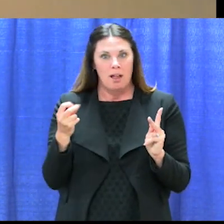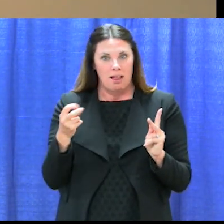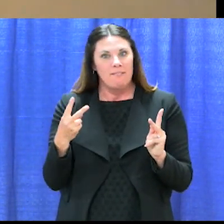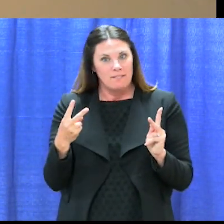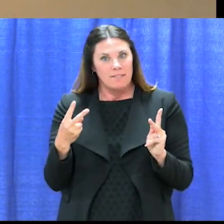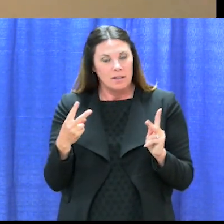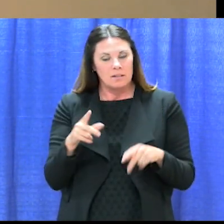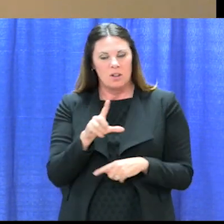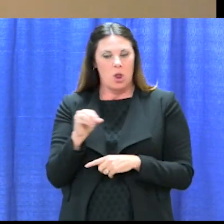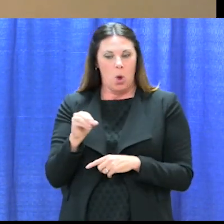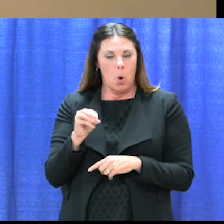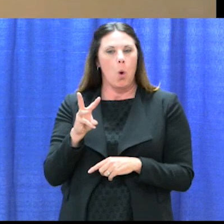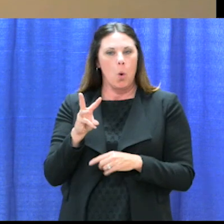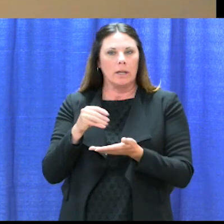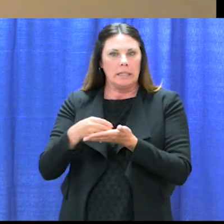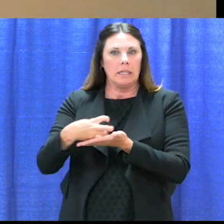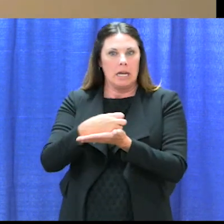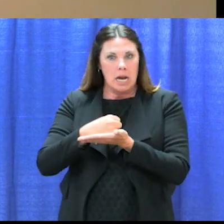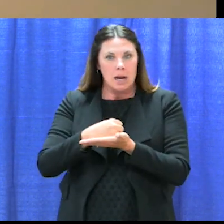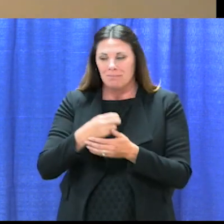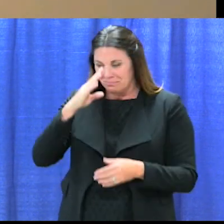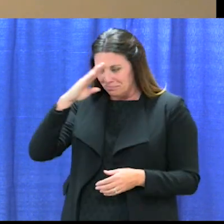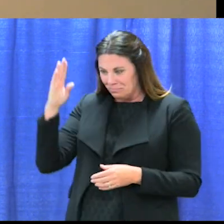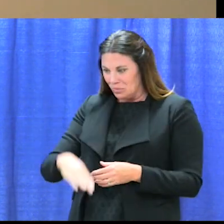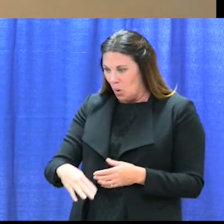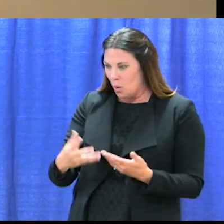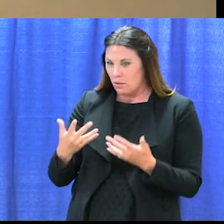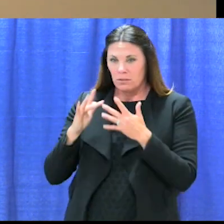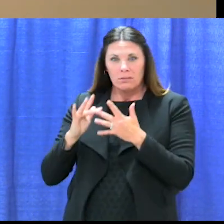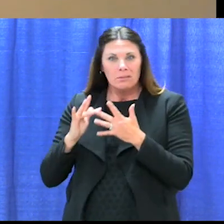Where we know the broadband adoption rate is significantly lower than the broadband